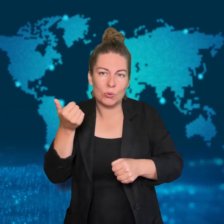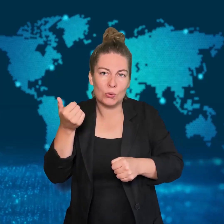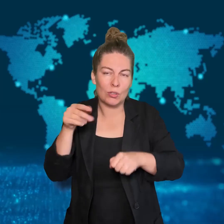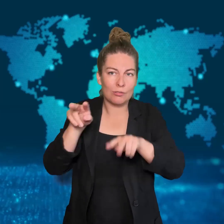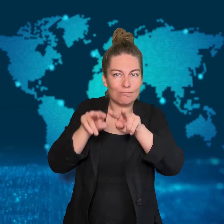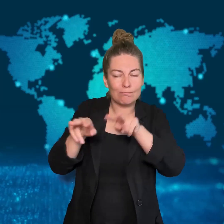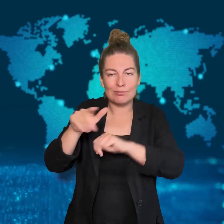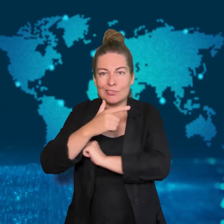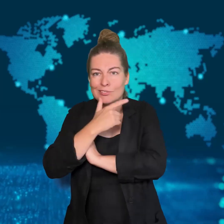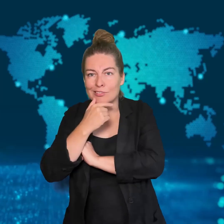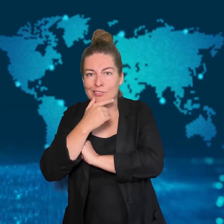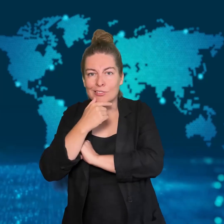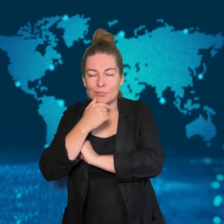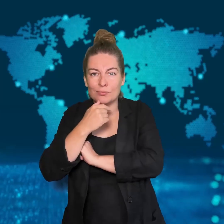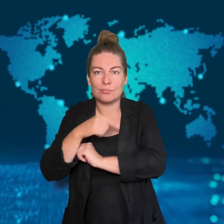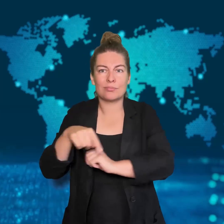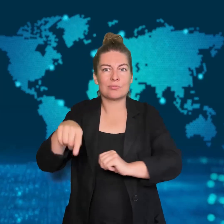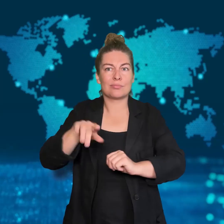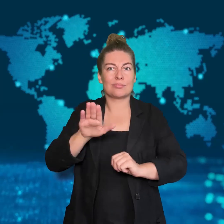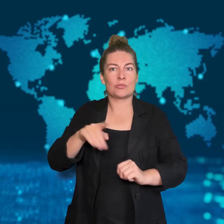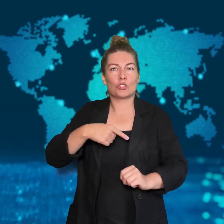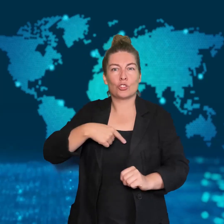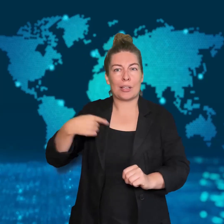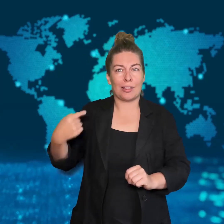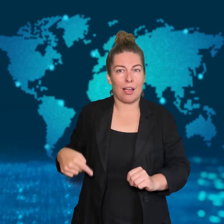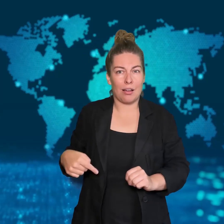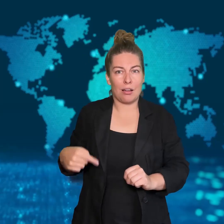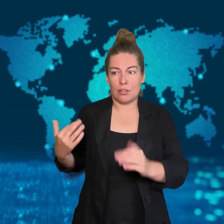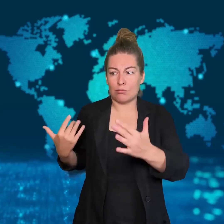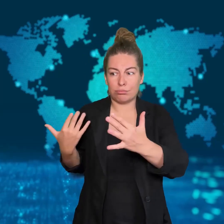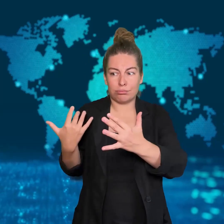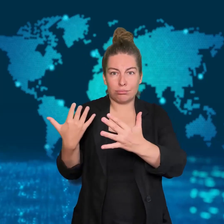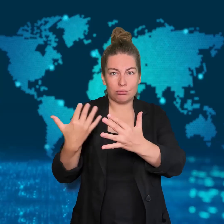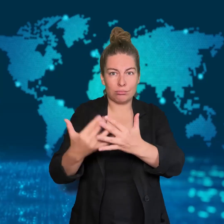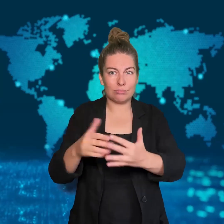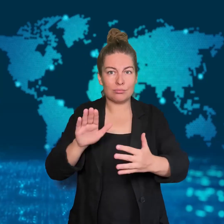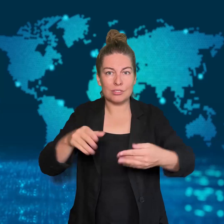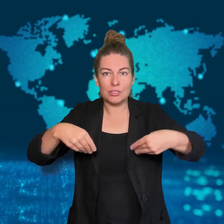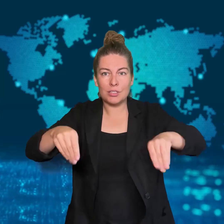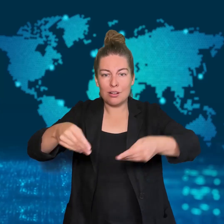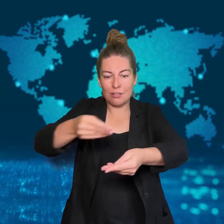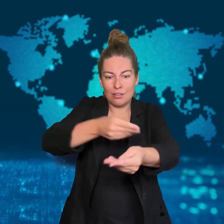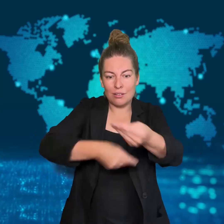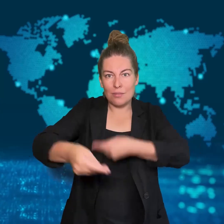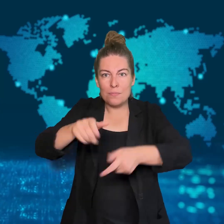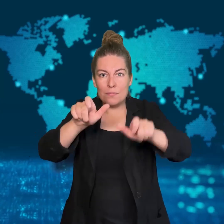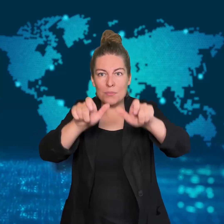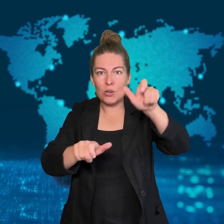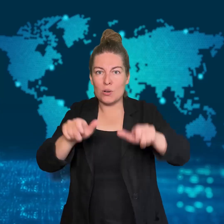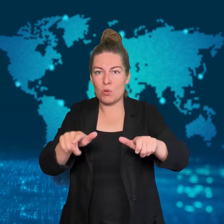In addition, four suspects have been detained but have not yet been charged.